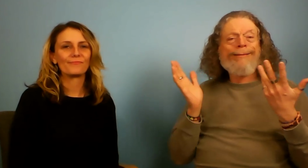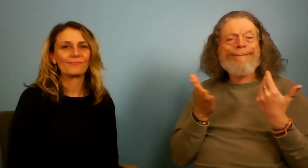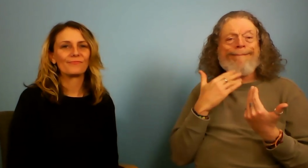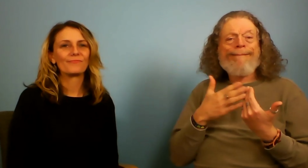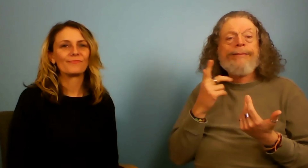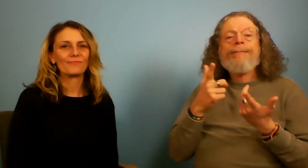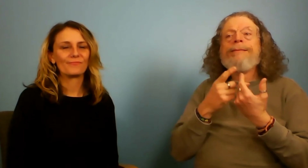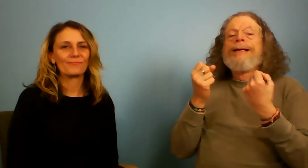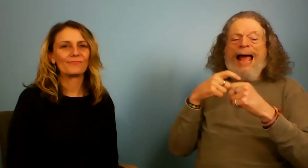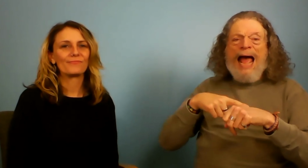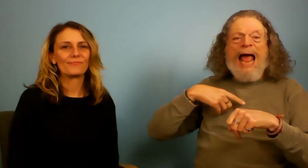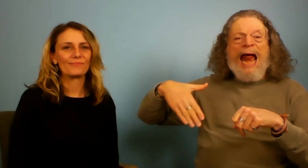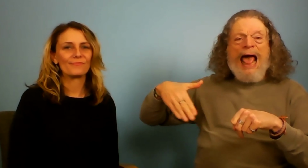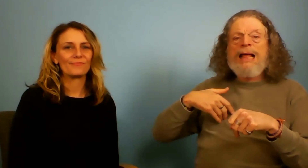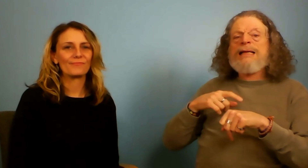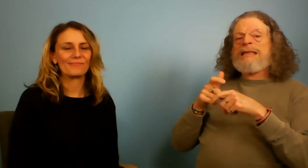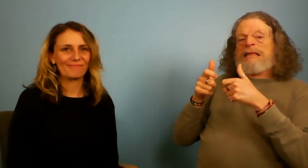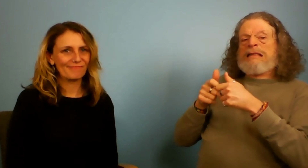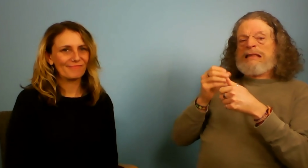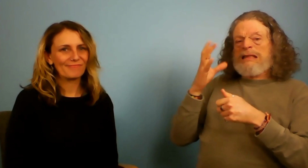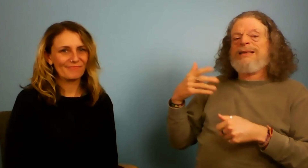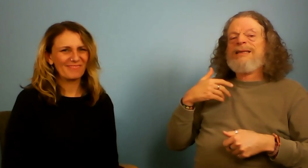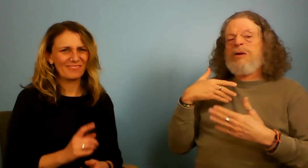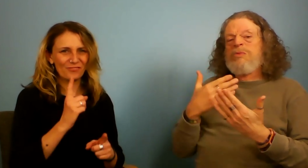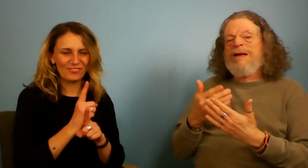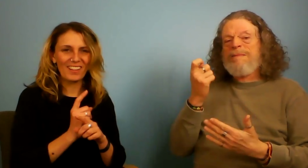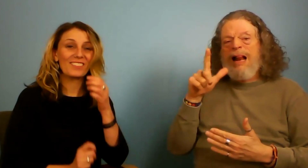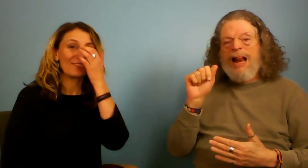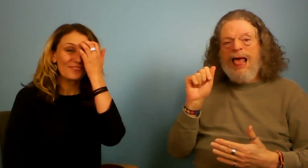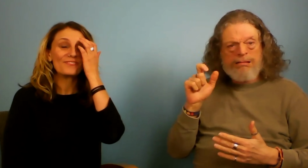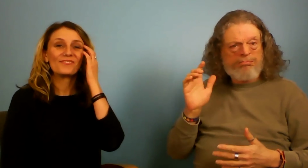you want! You can text somebody to let them know that you'll be late. You didn't used to